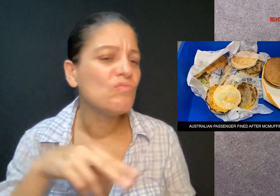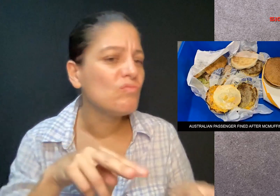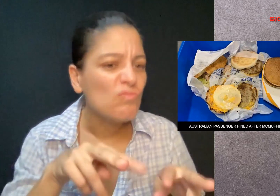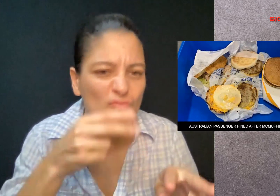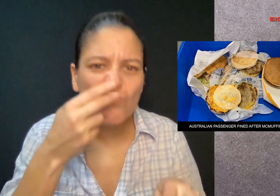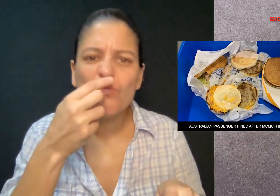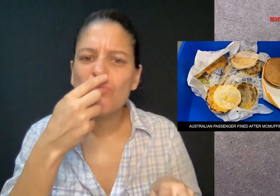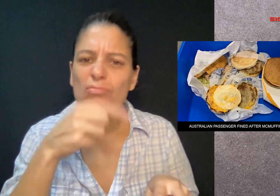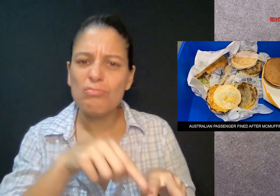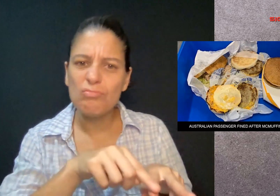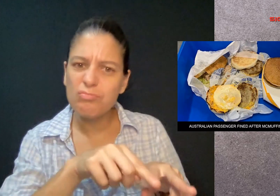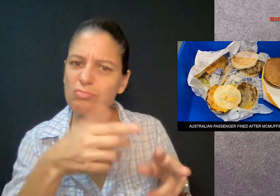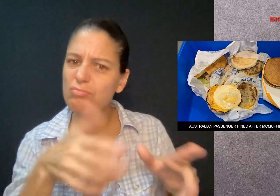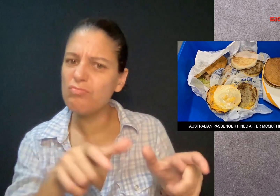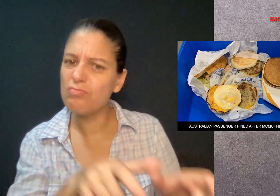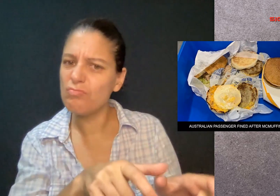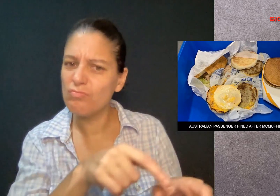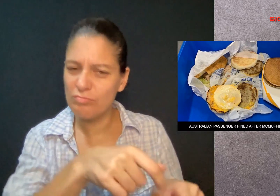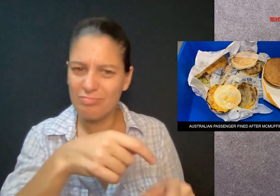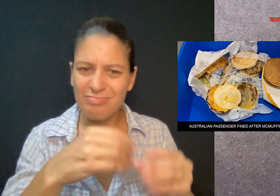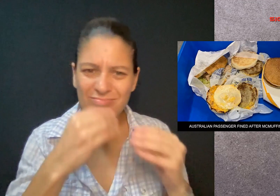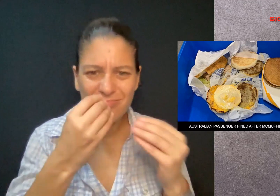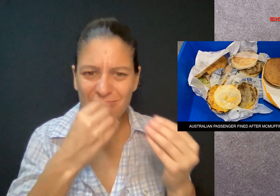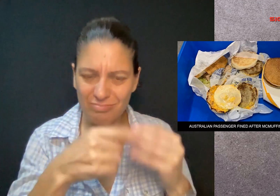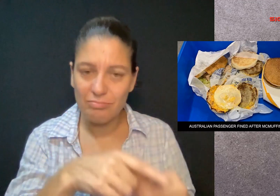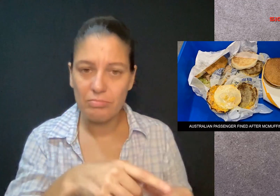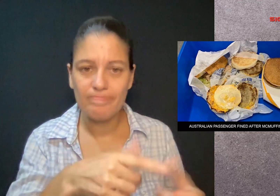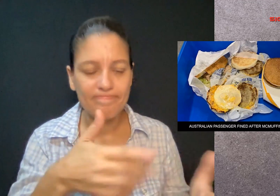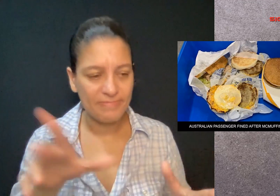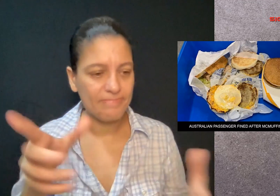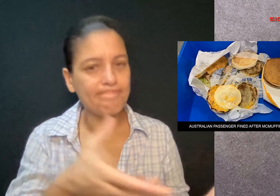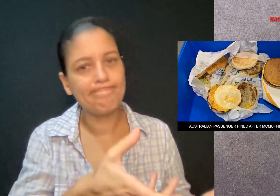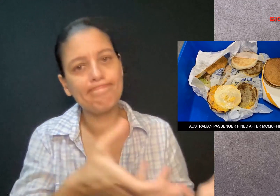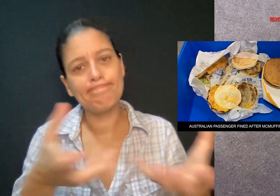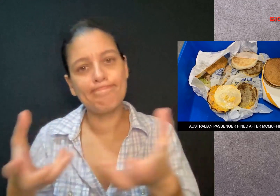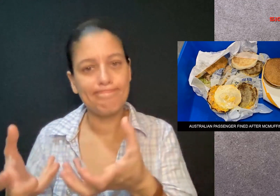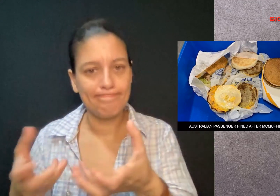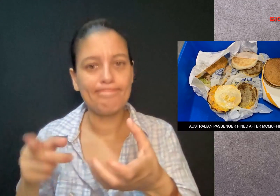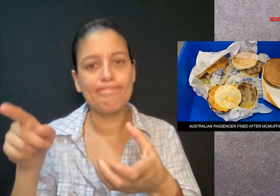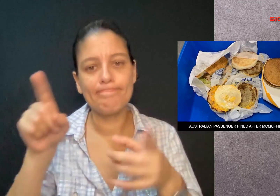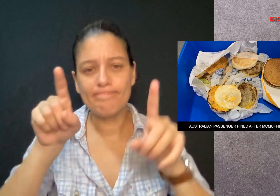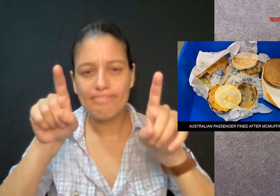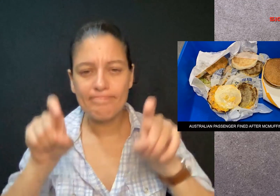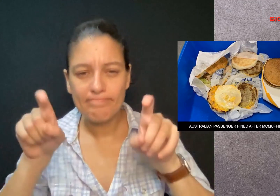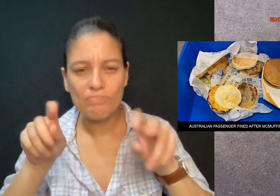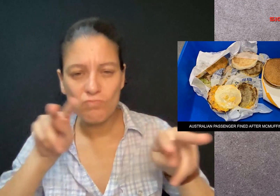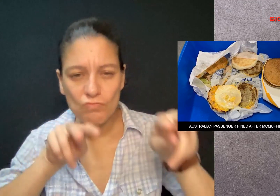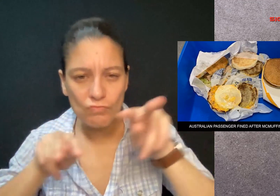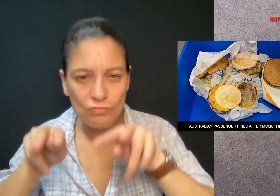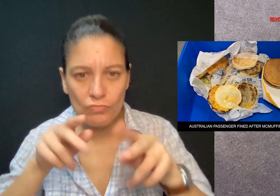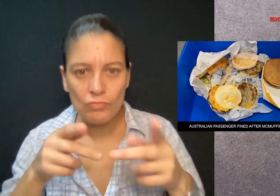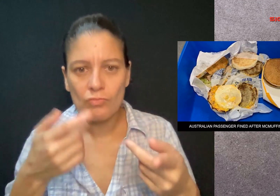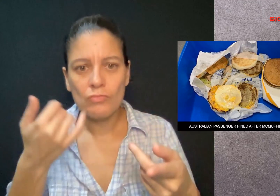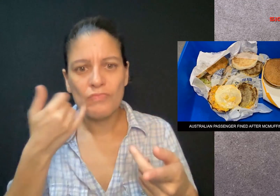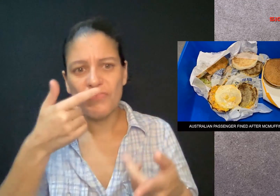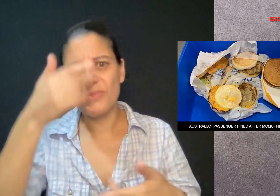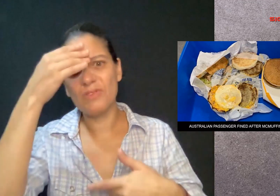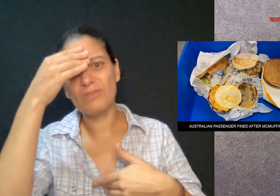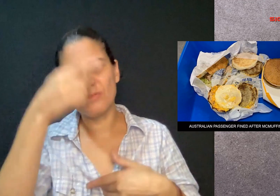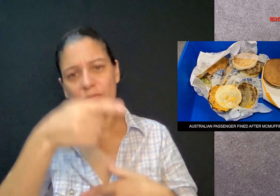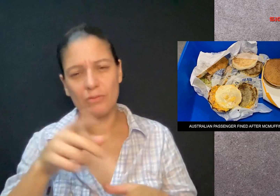dog sniffed out the sandwiches which were sent to be tested for foot and mouth disease